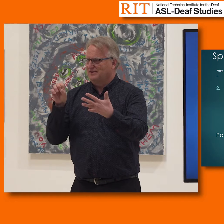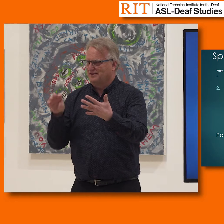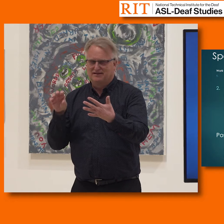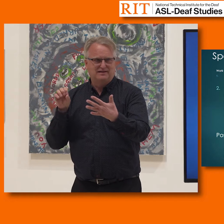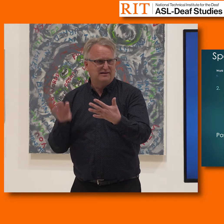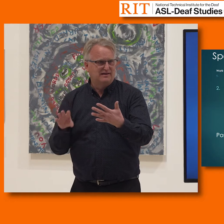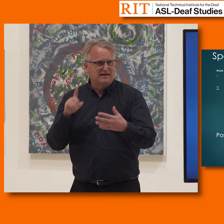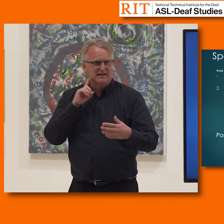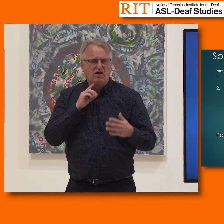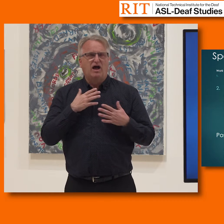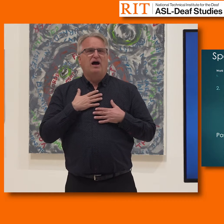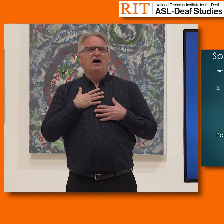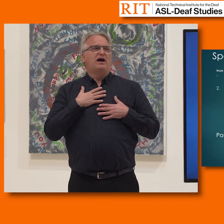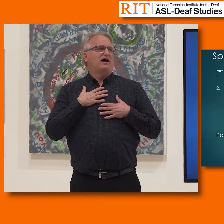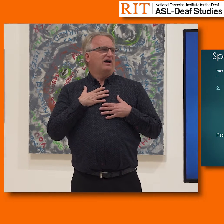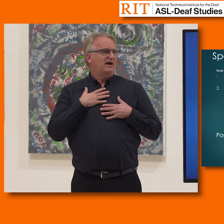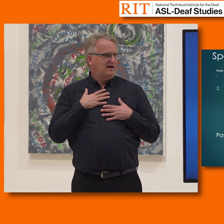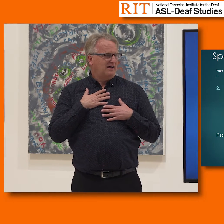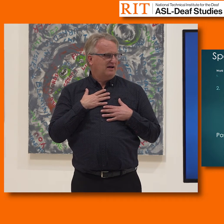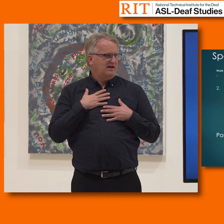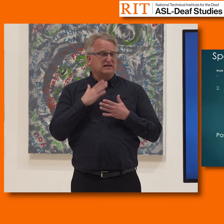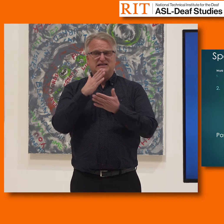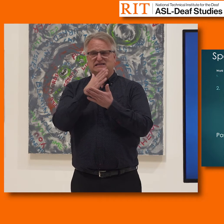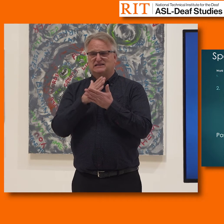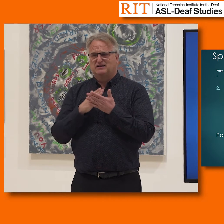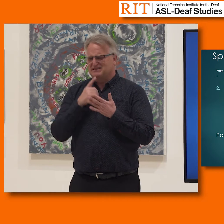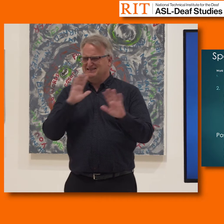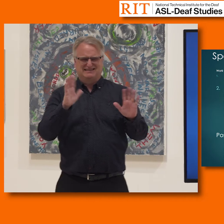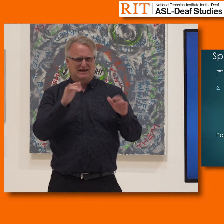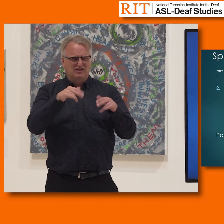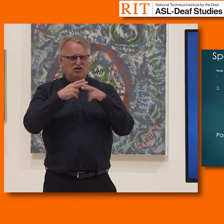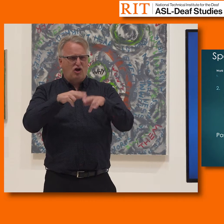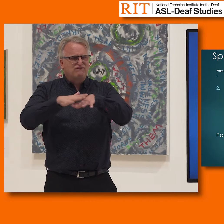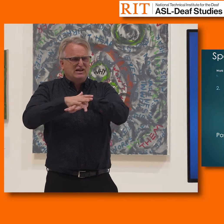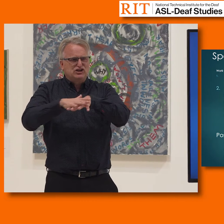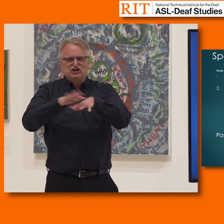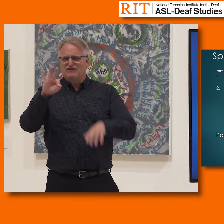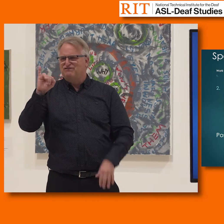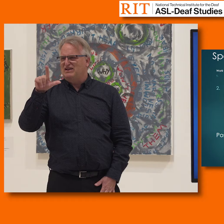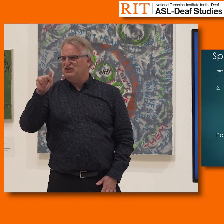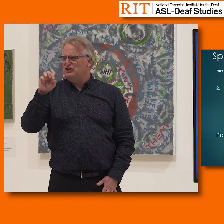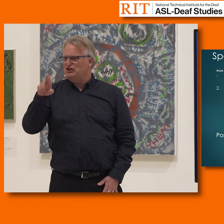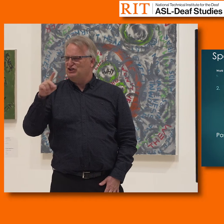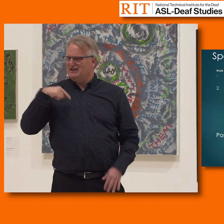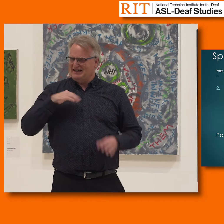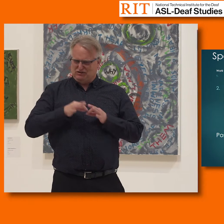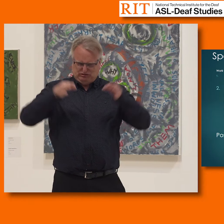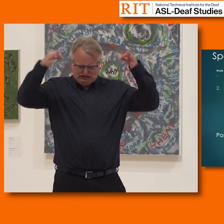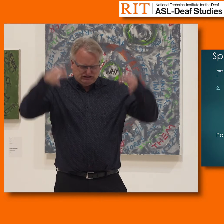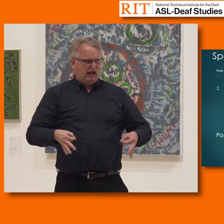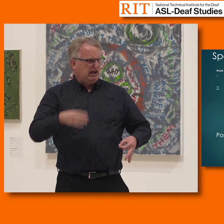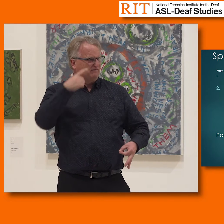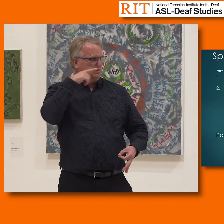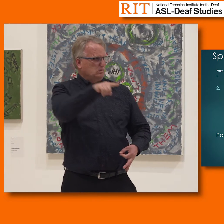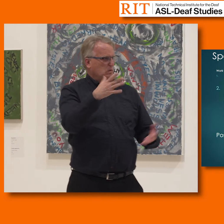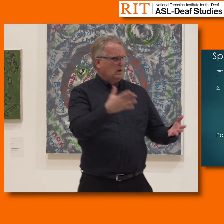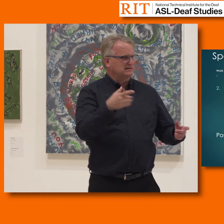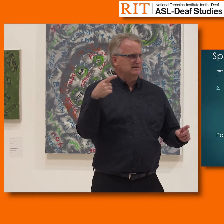Don't make it a blur. Don't present a blur. Work toward comprehension, right? So, interpreters need to filter that information.